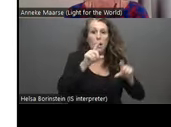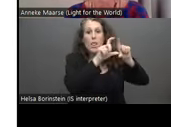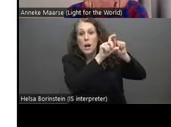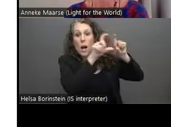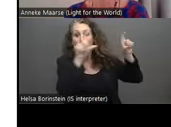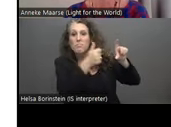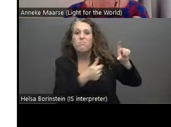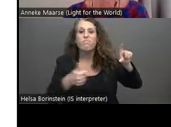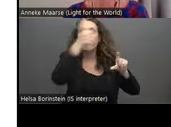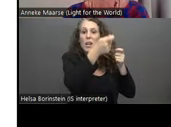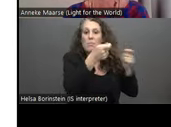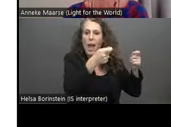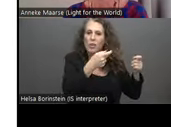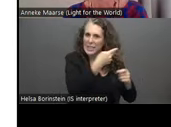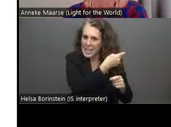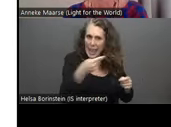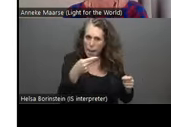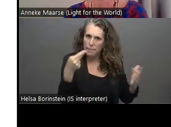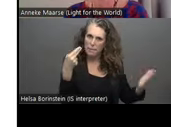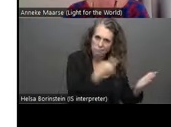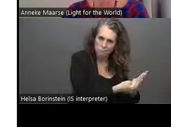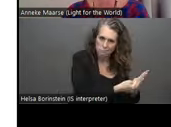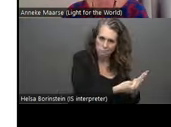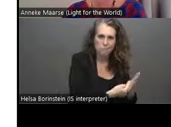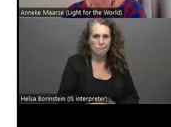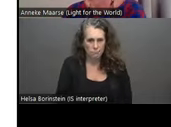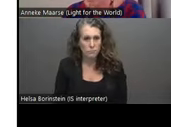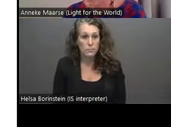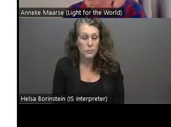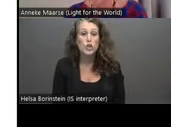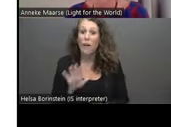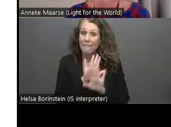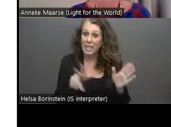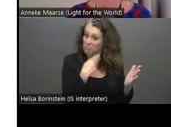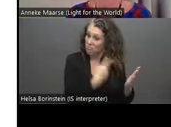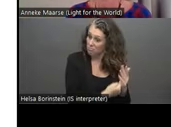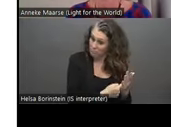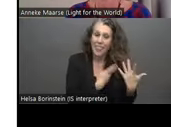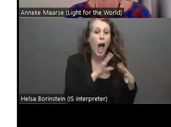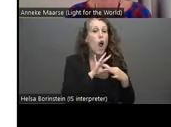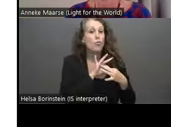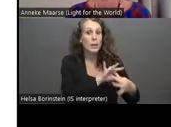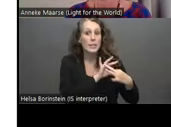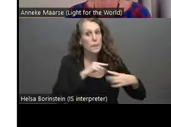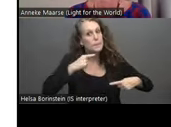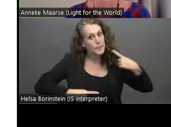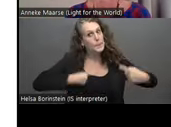15:33:42 So once that commitment is there, the engagement continues, where we have a